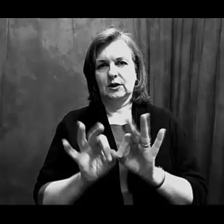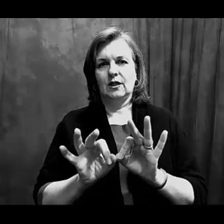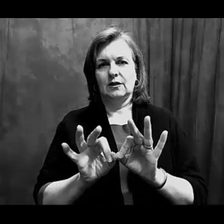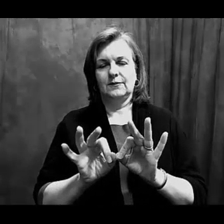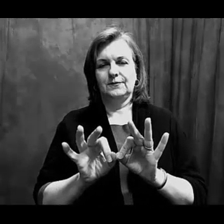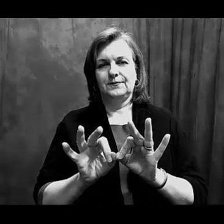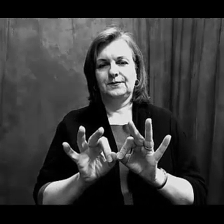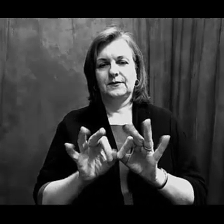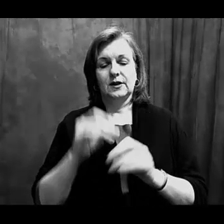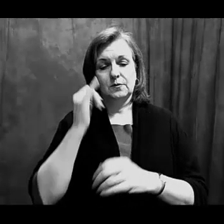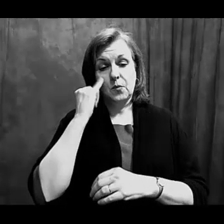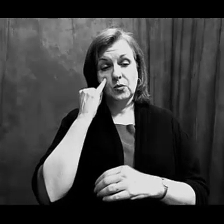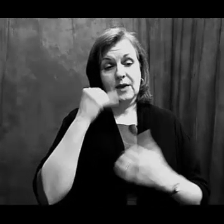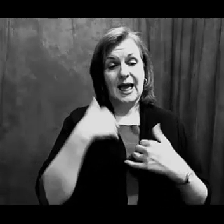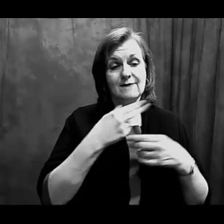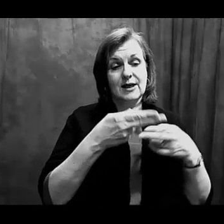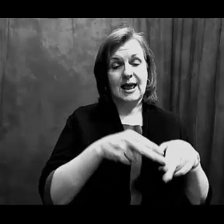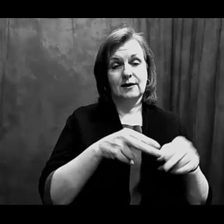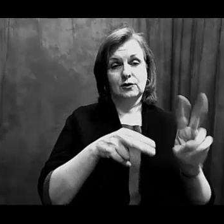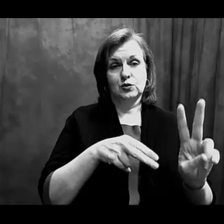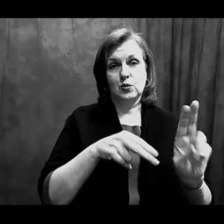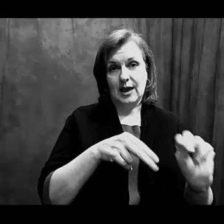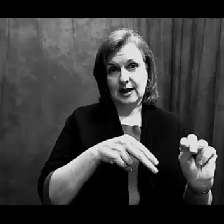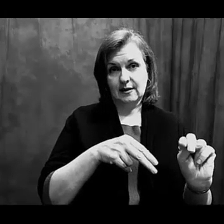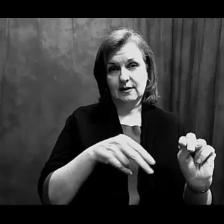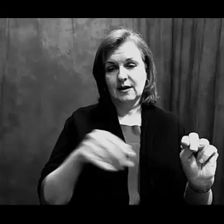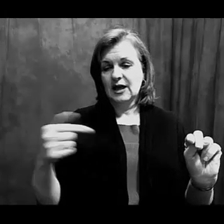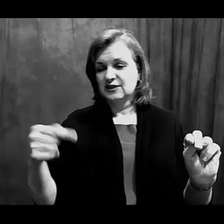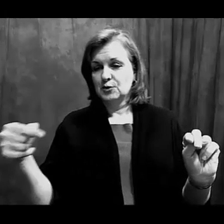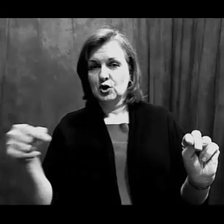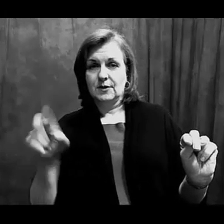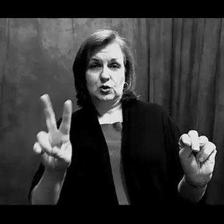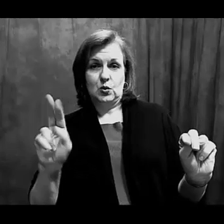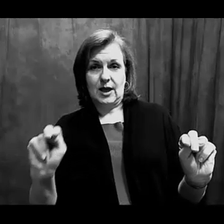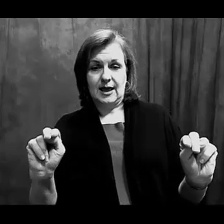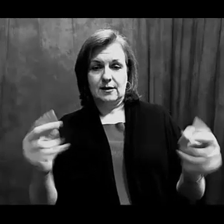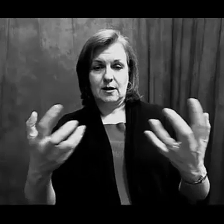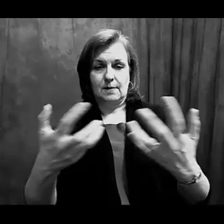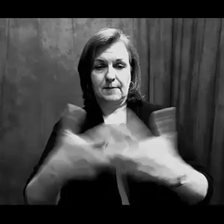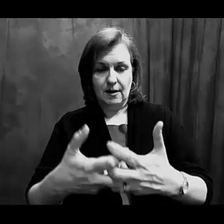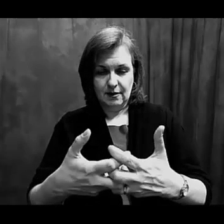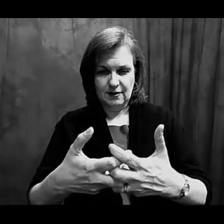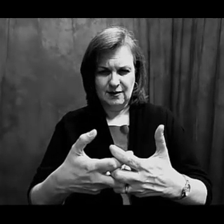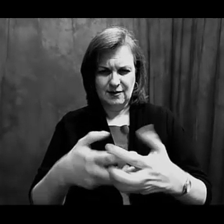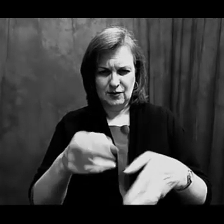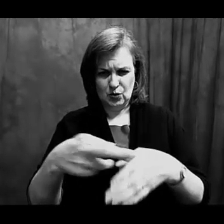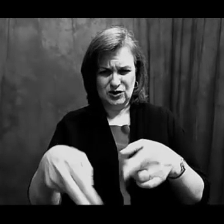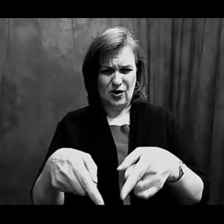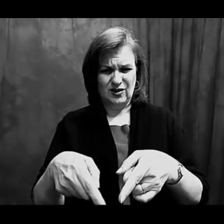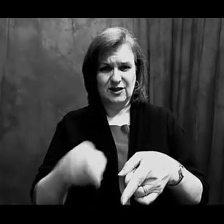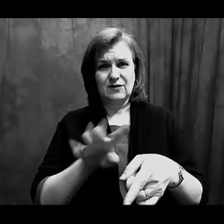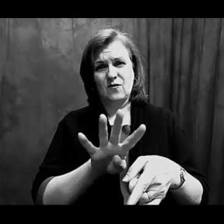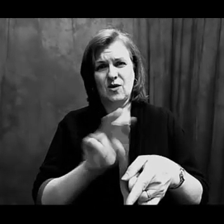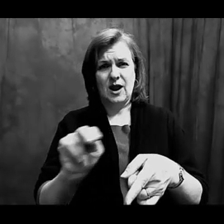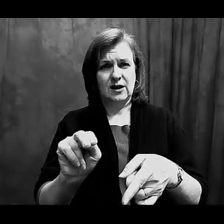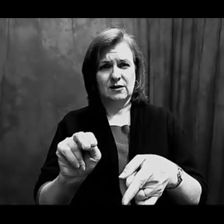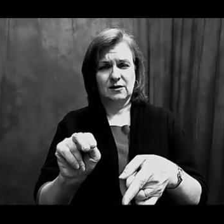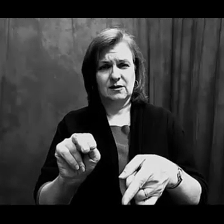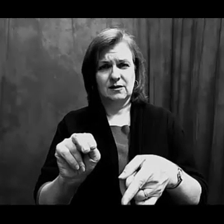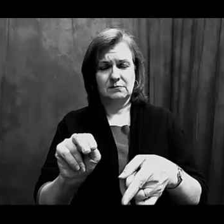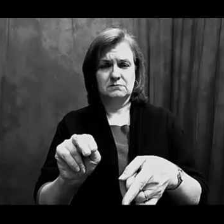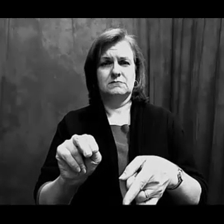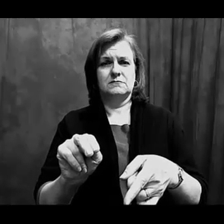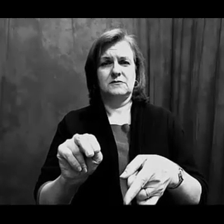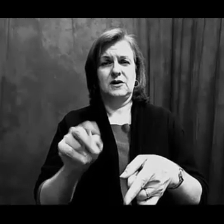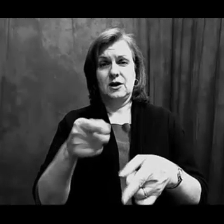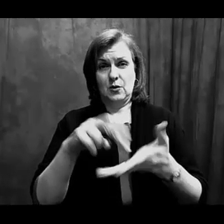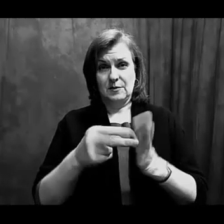if we had an egg that was 2n and a sperm that was 2n and we made you - you would actually be 4n!!